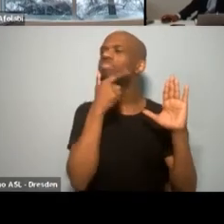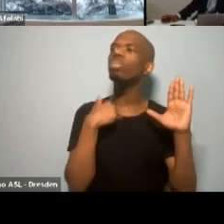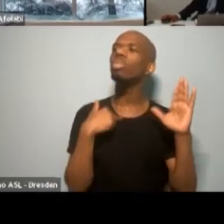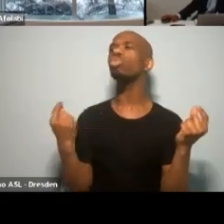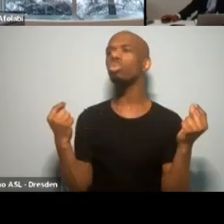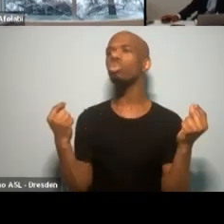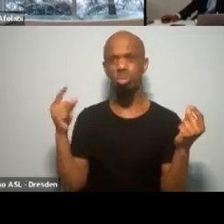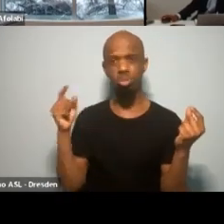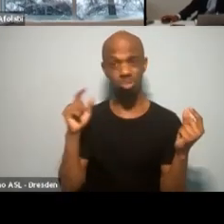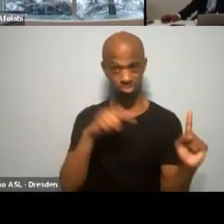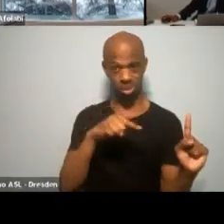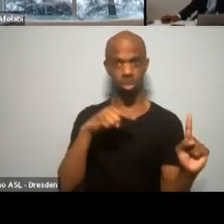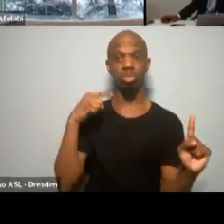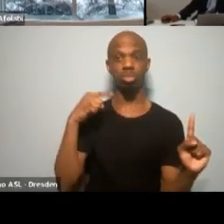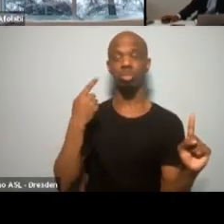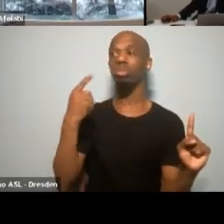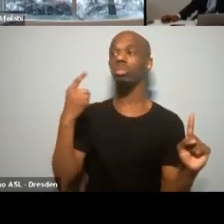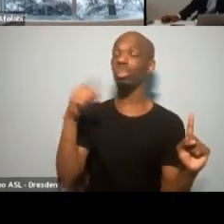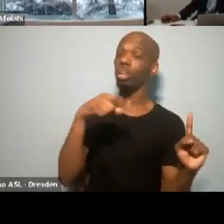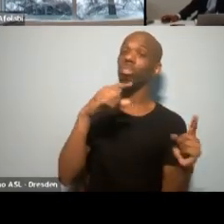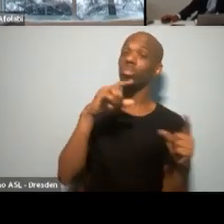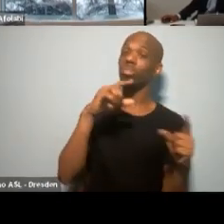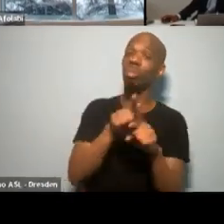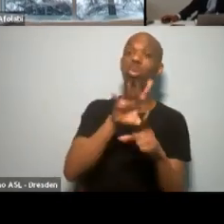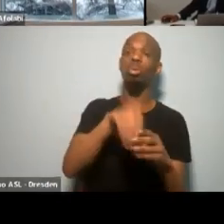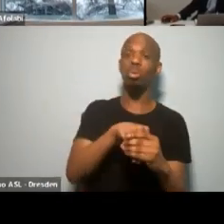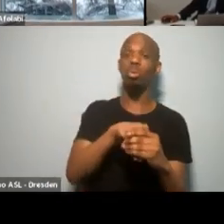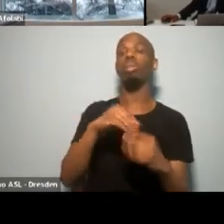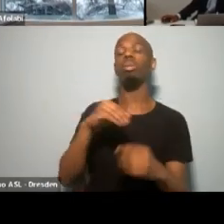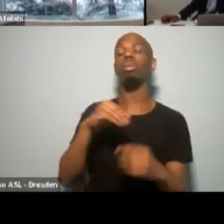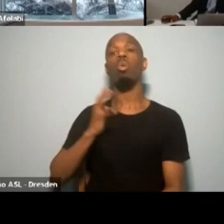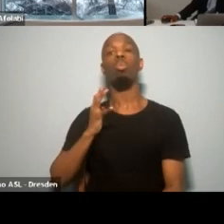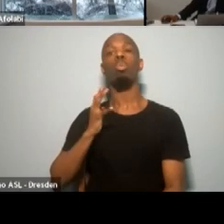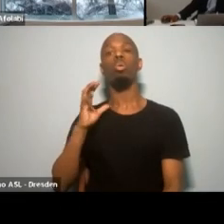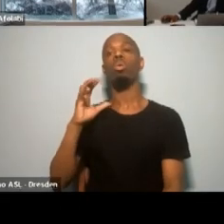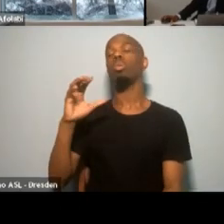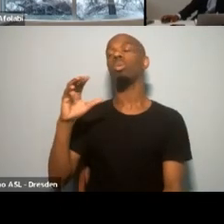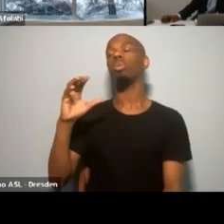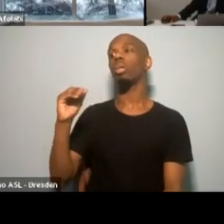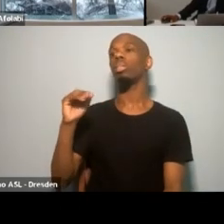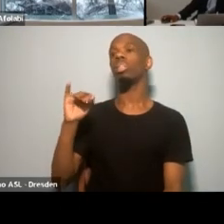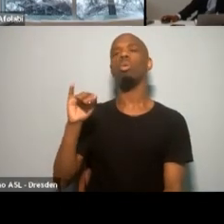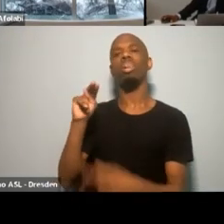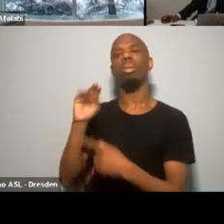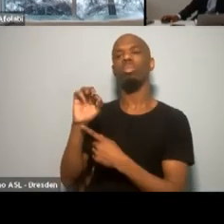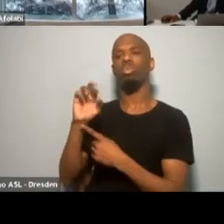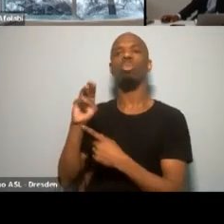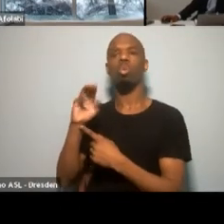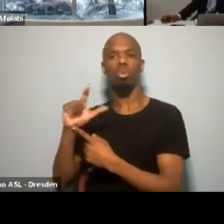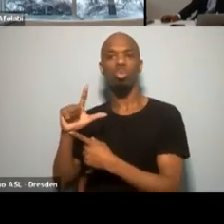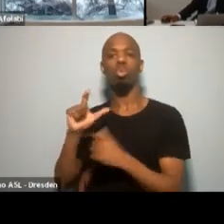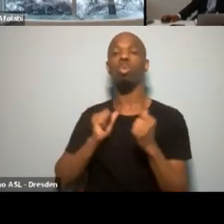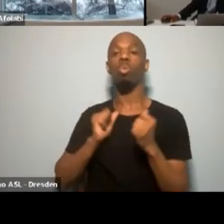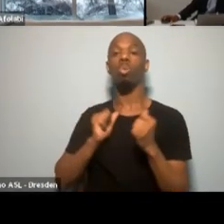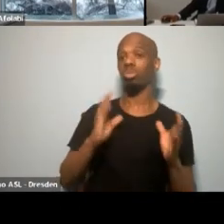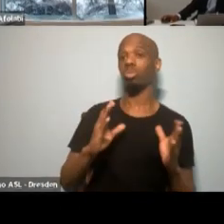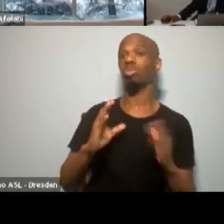including informal actors or non-governmental actors, into foreign policy, especially in ways